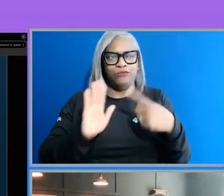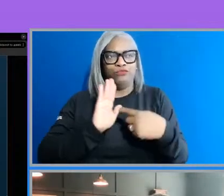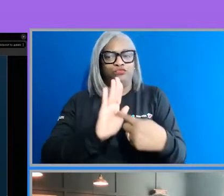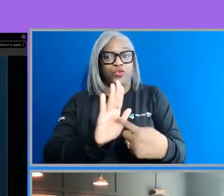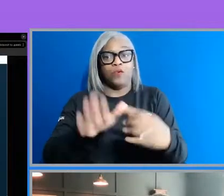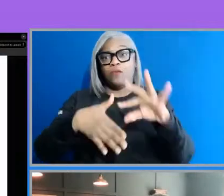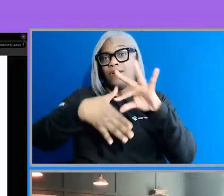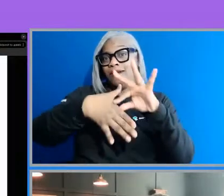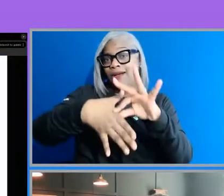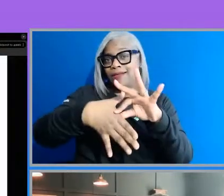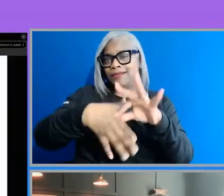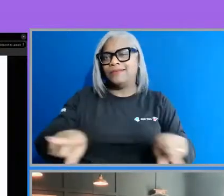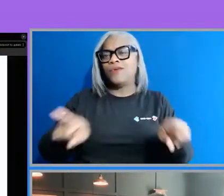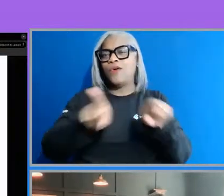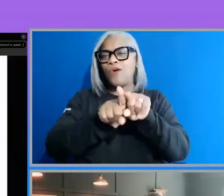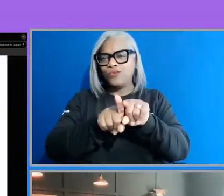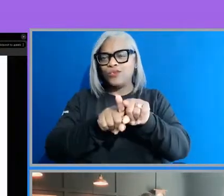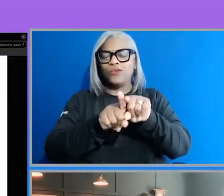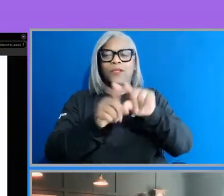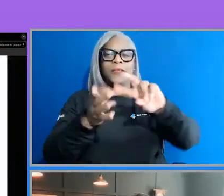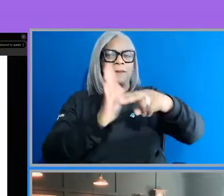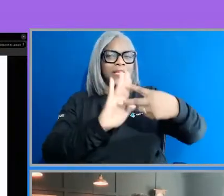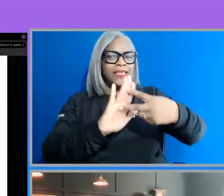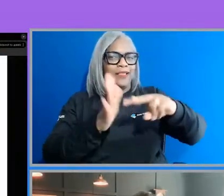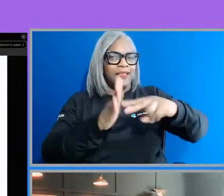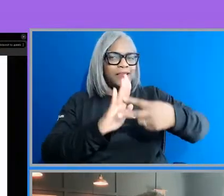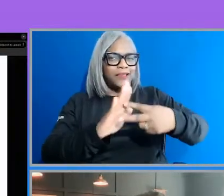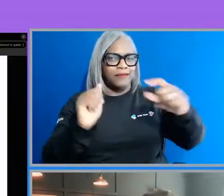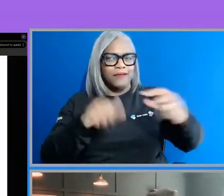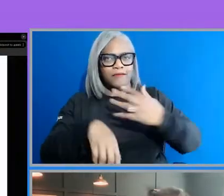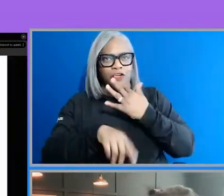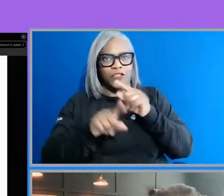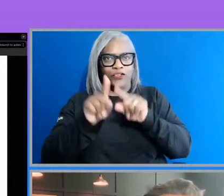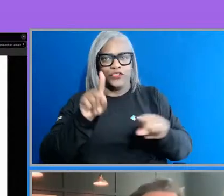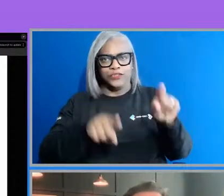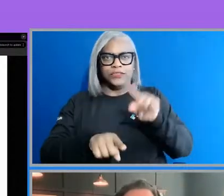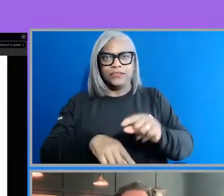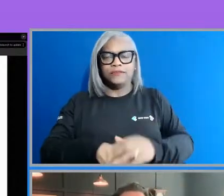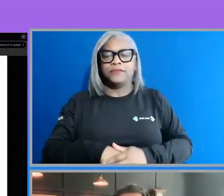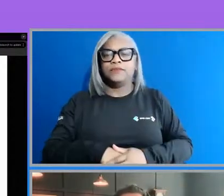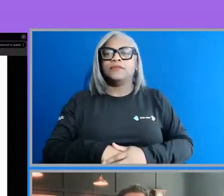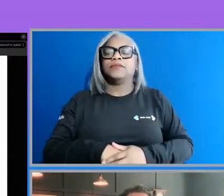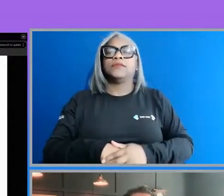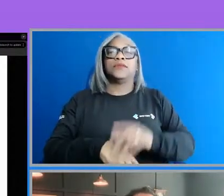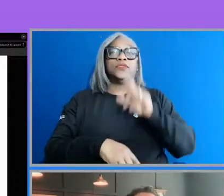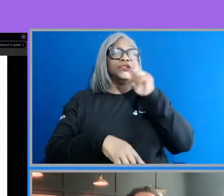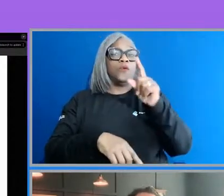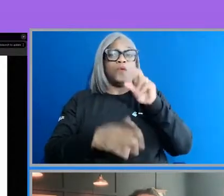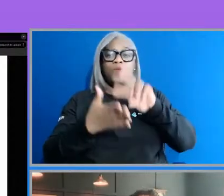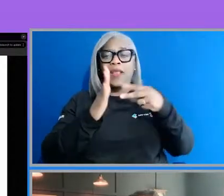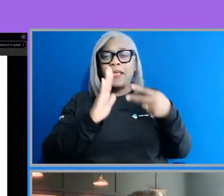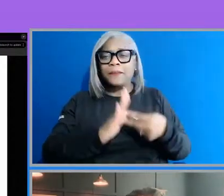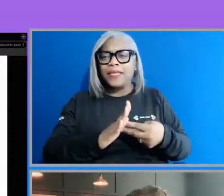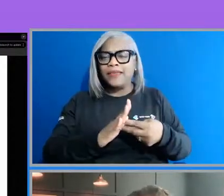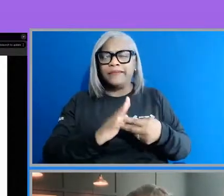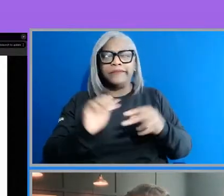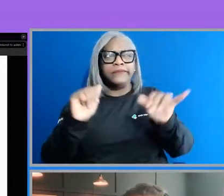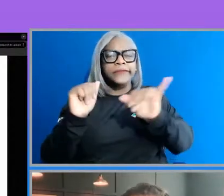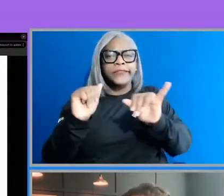convey content and meaning to users. As always, we start by getting on the same page. So what do I mean here? When I say